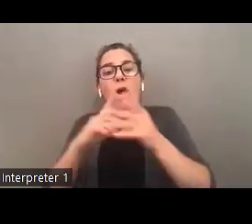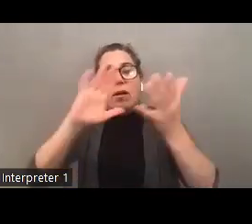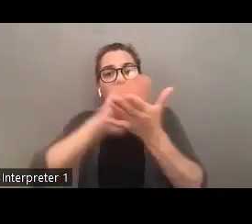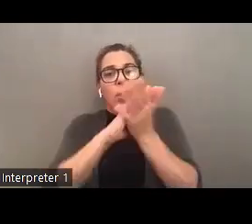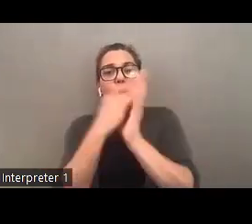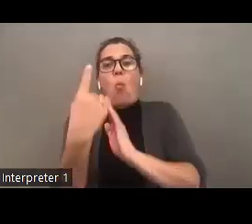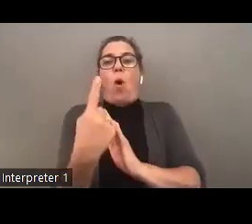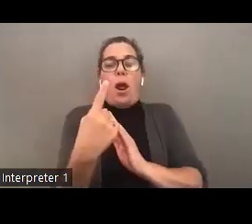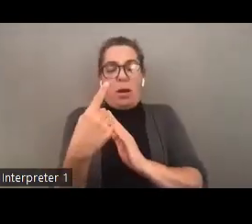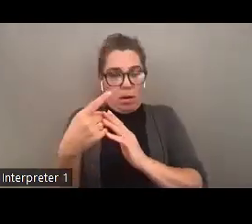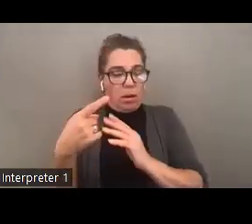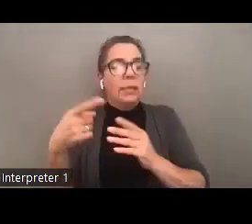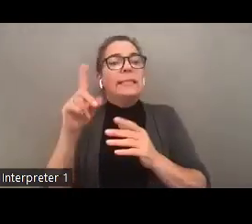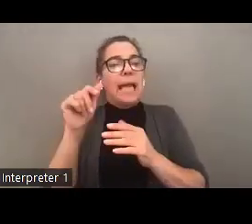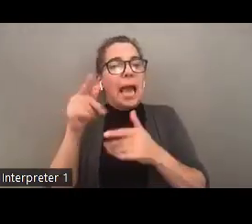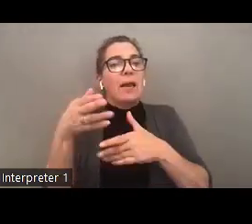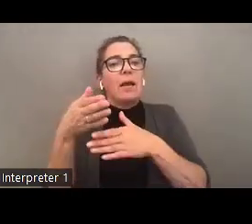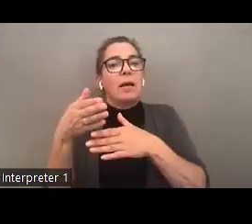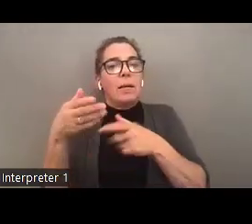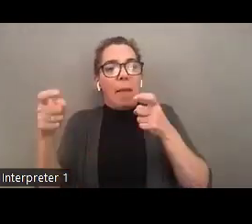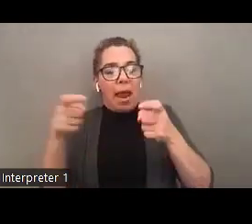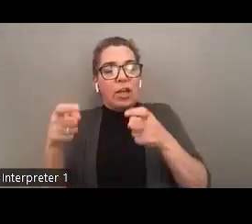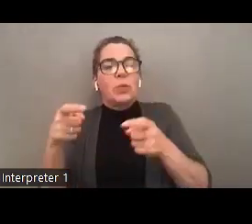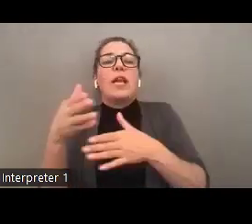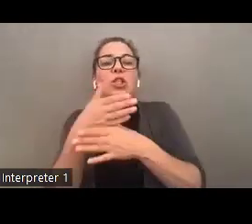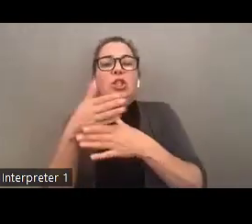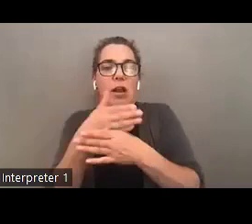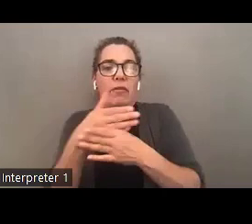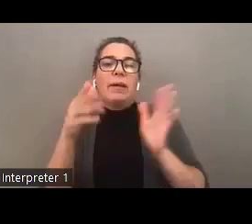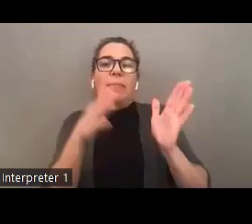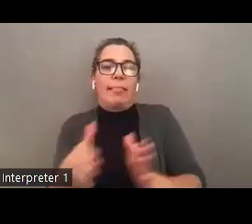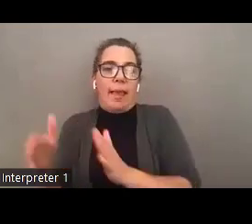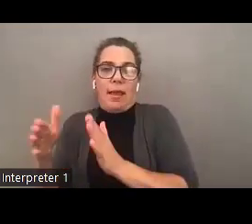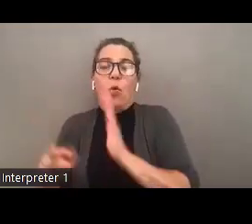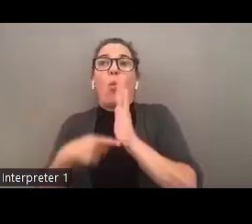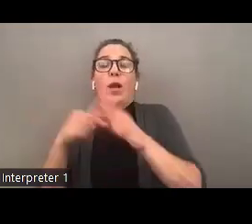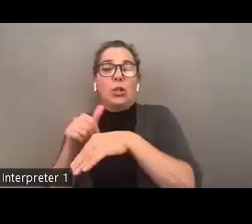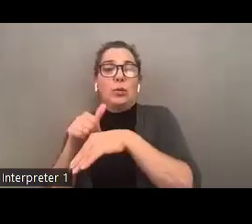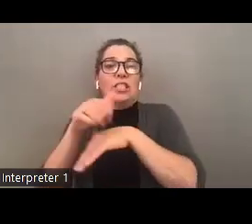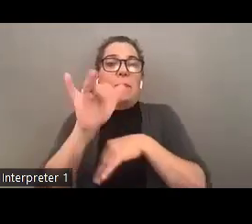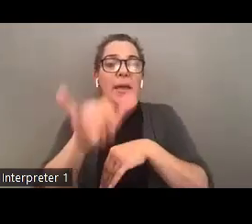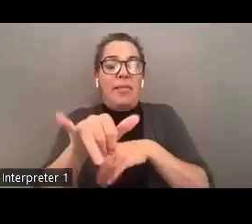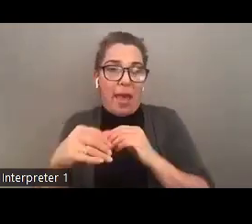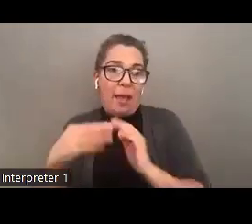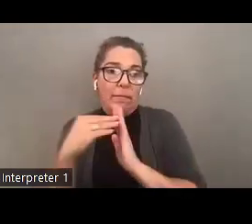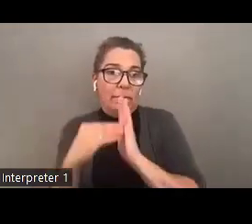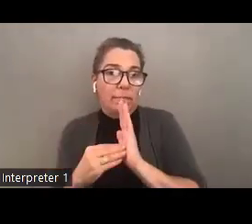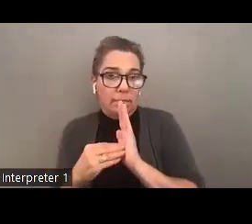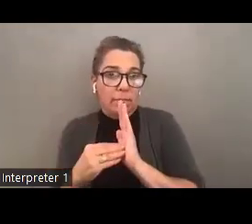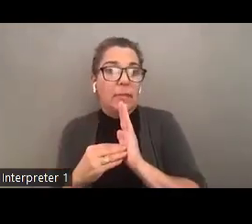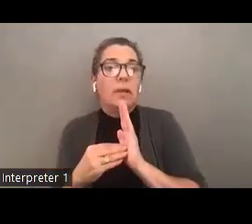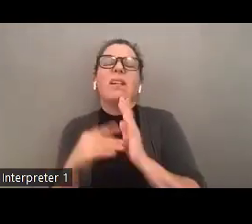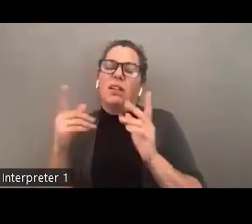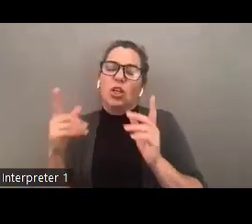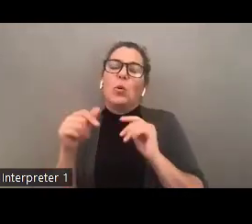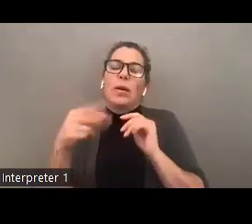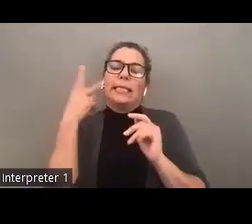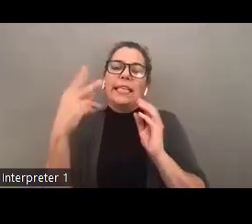and sharing plan submitted at the time of application. We have more detailed guidance available on the sharing.nih.gov website